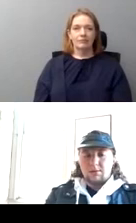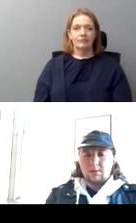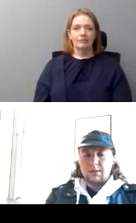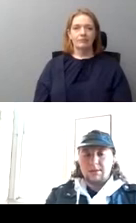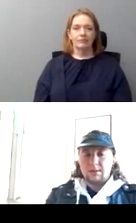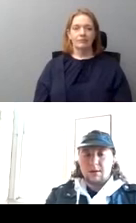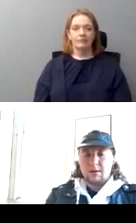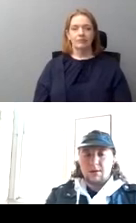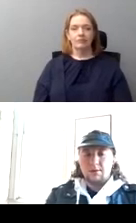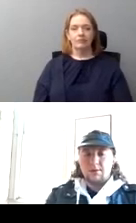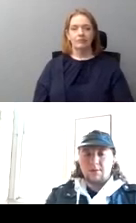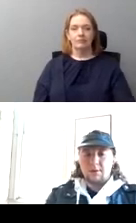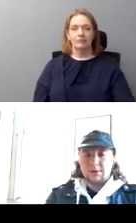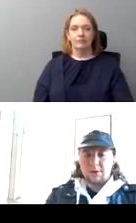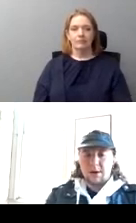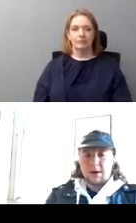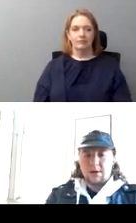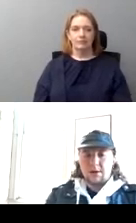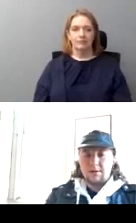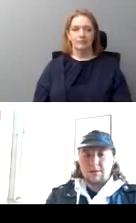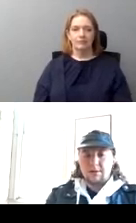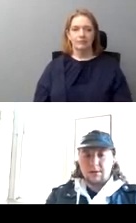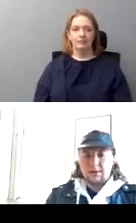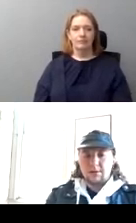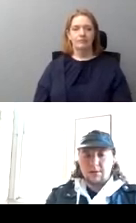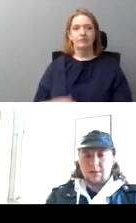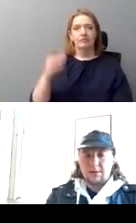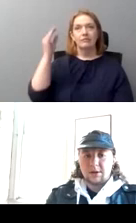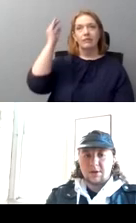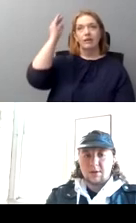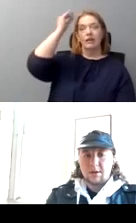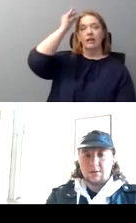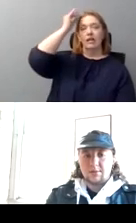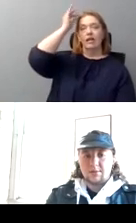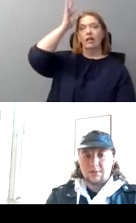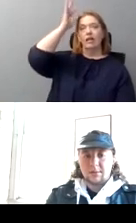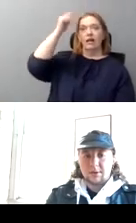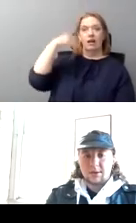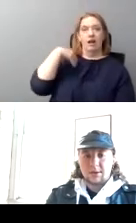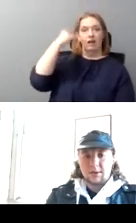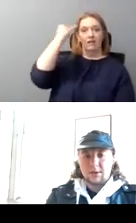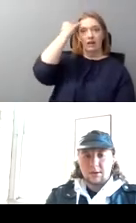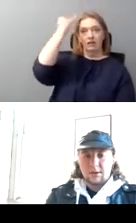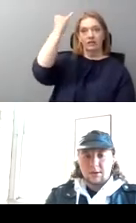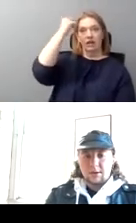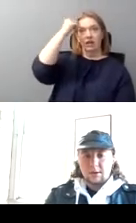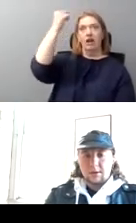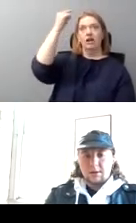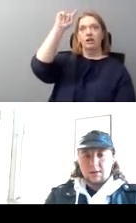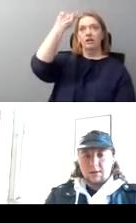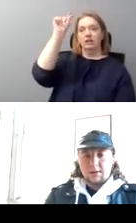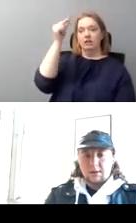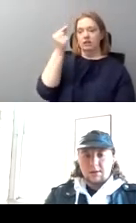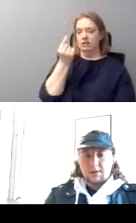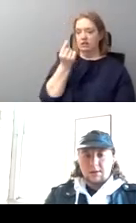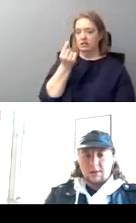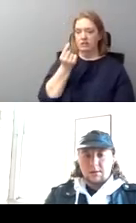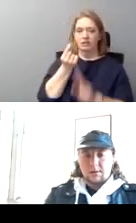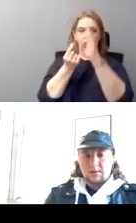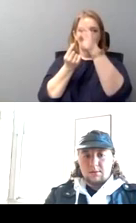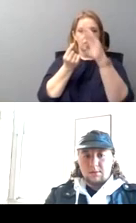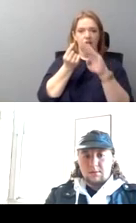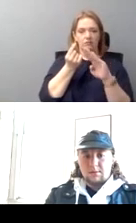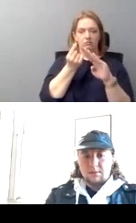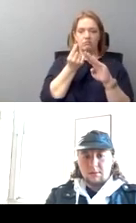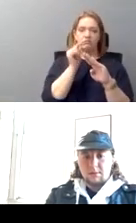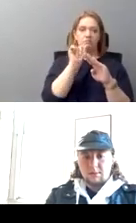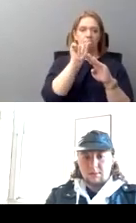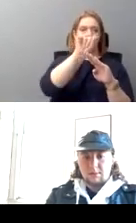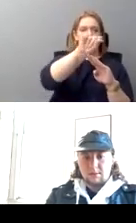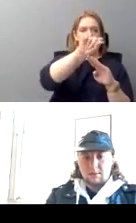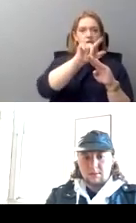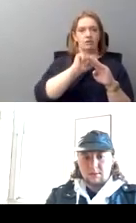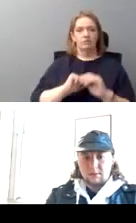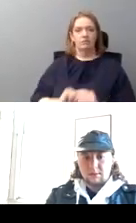Release the thought, let it fall into a crack in the ceiling as you focus on your breathing.